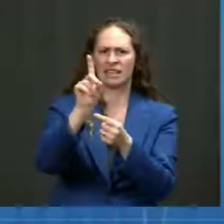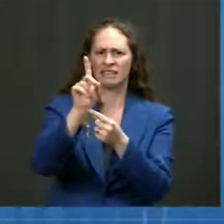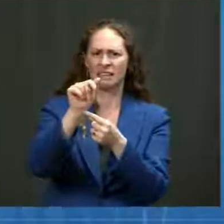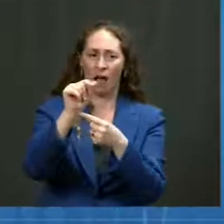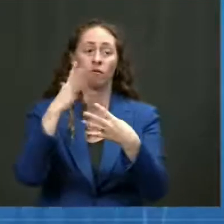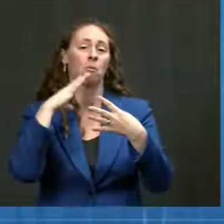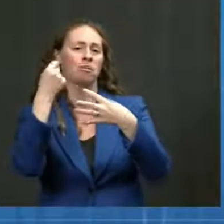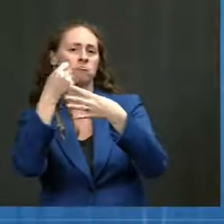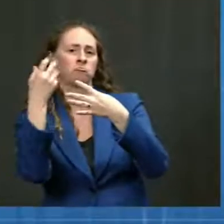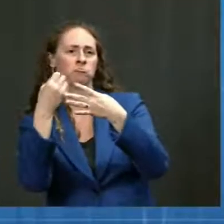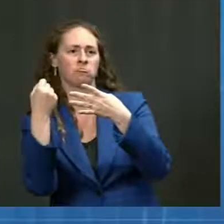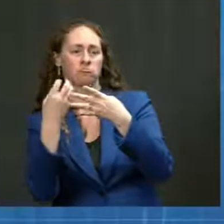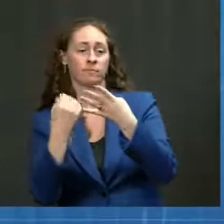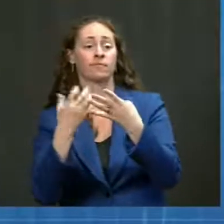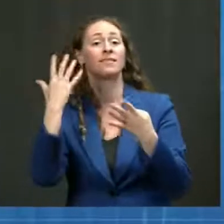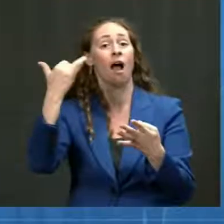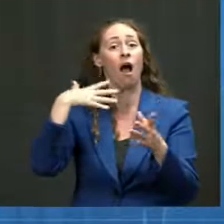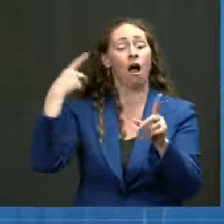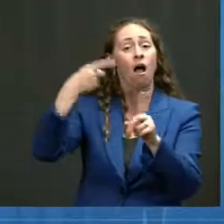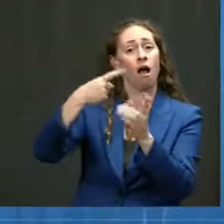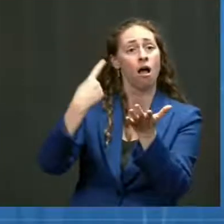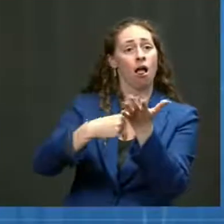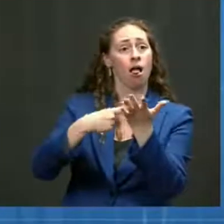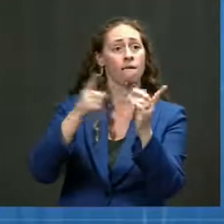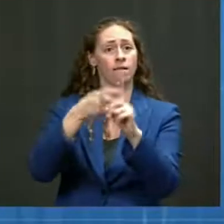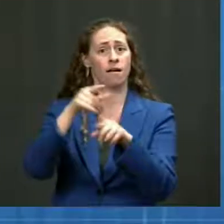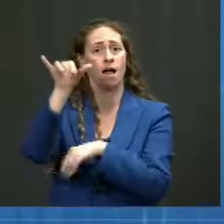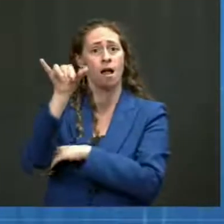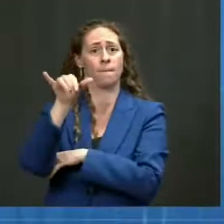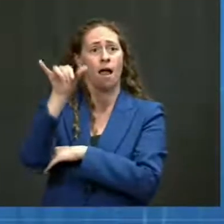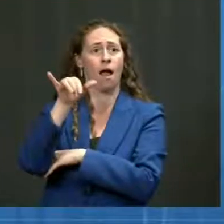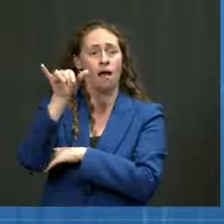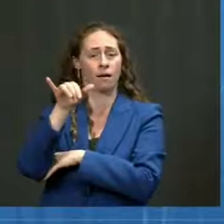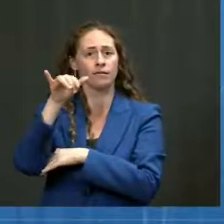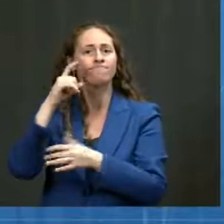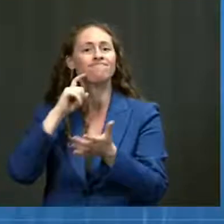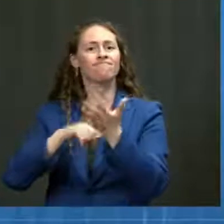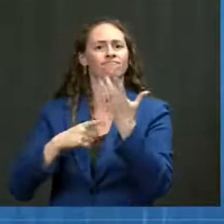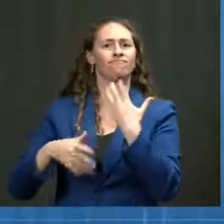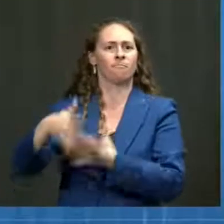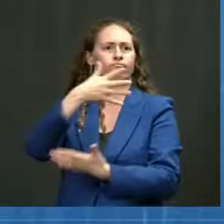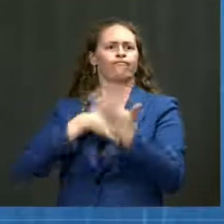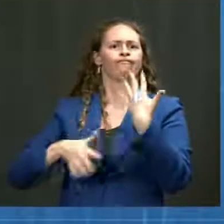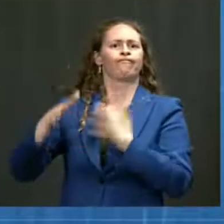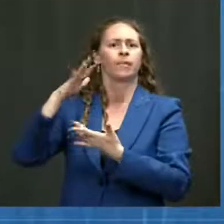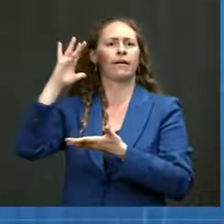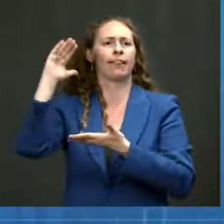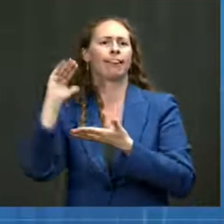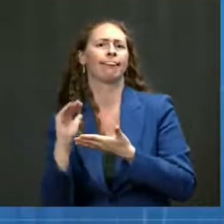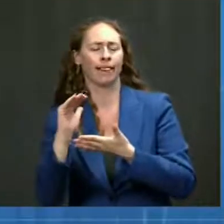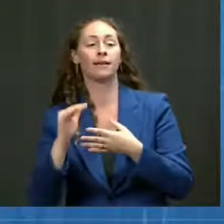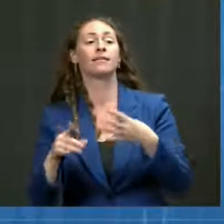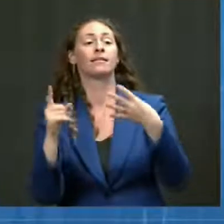I WILL MAKE FOUR POINTS AND SURE YOU REPRESENTATIVE DATA FROM EACH OF THESE. FIRST ANTIBODY LEVELS DECLINE